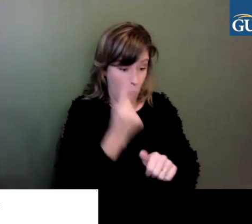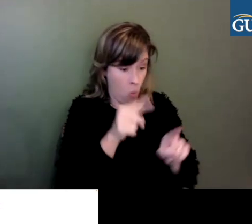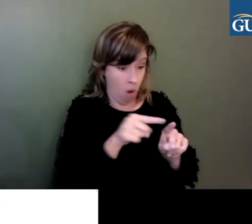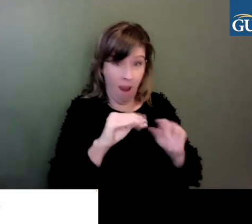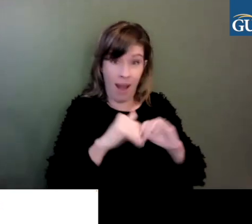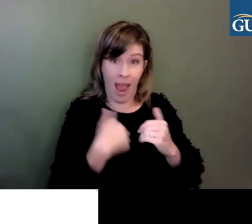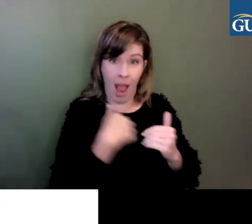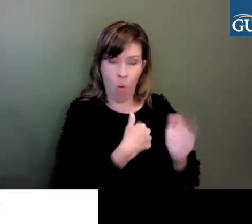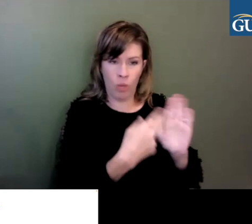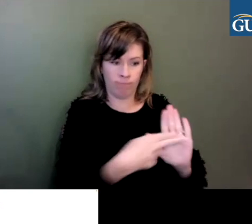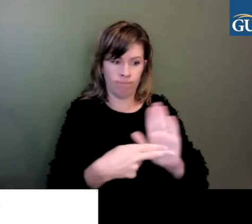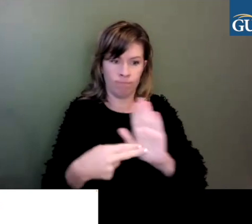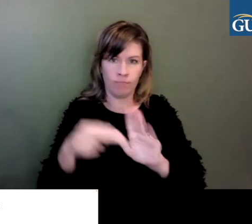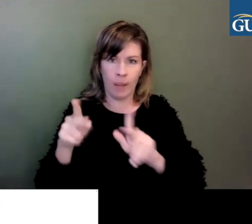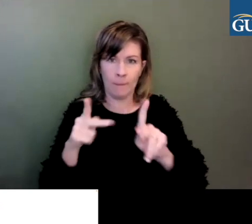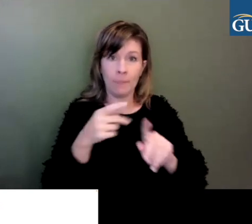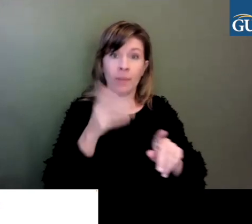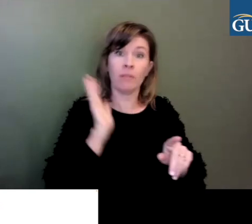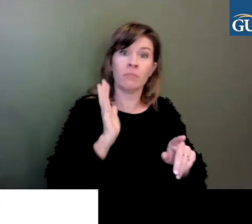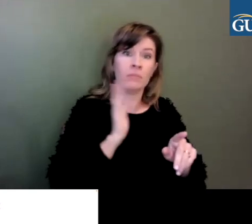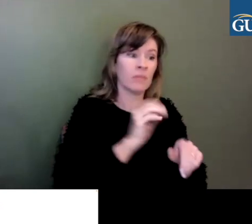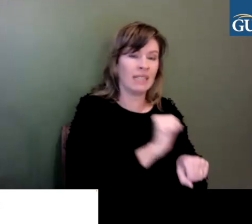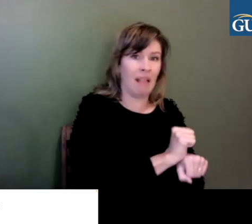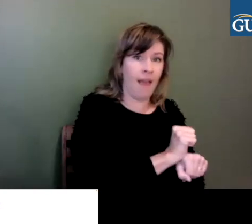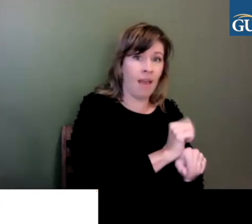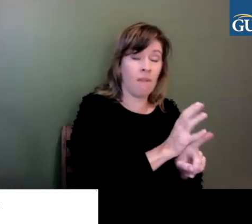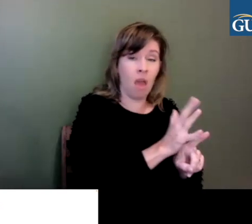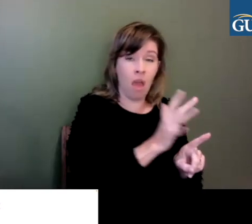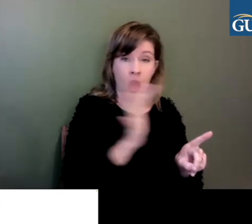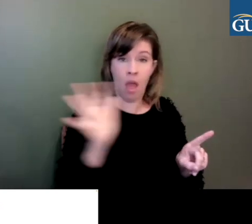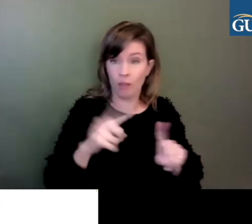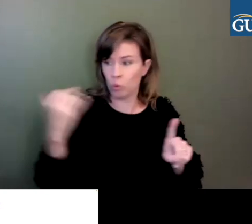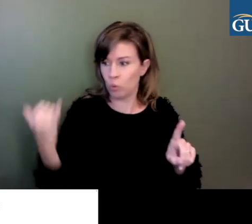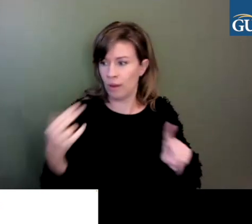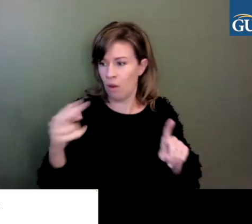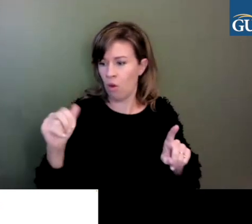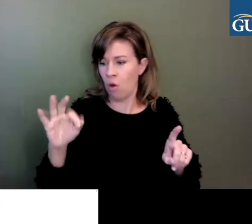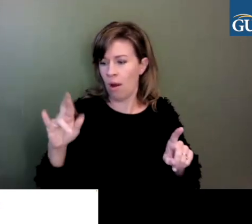people of African descent, it went from slave all the way up to African American so that is changing. What also changes is